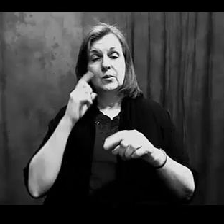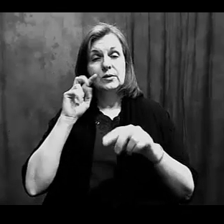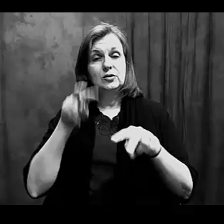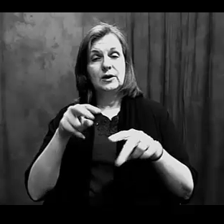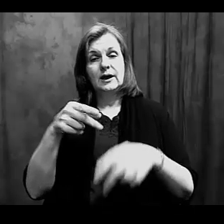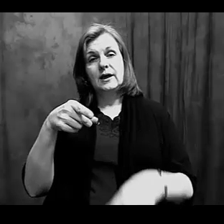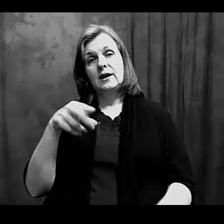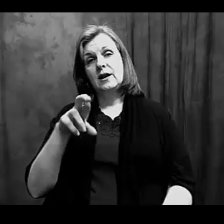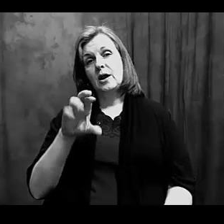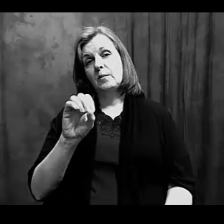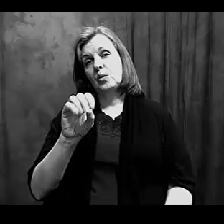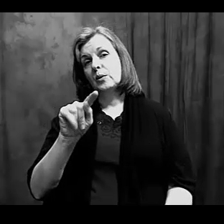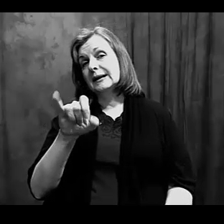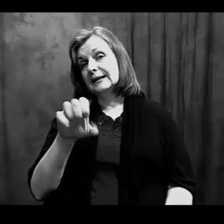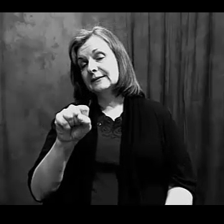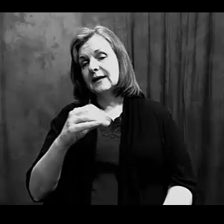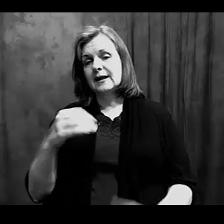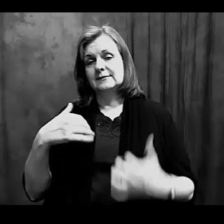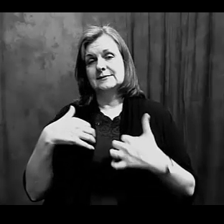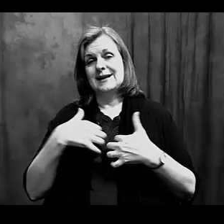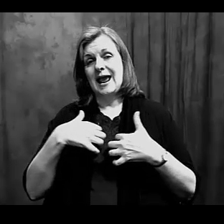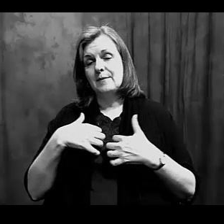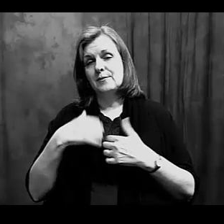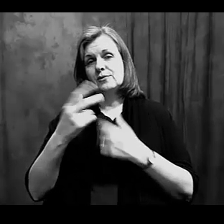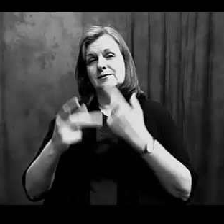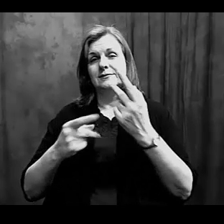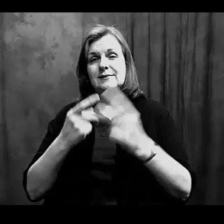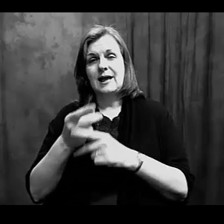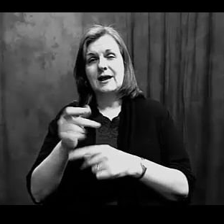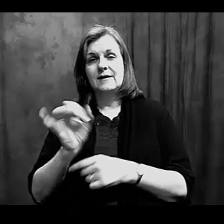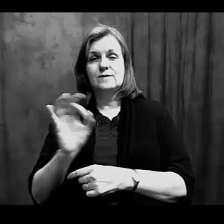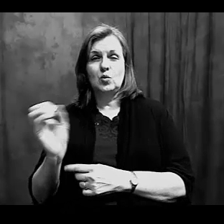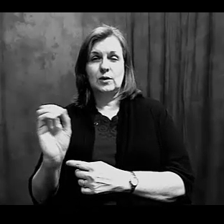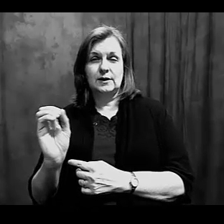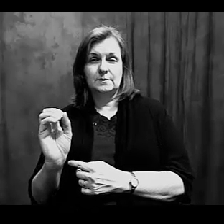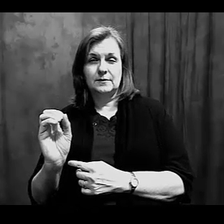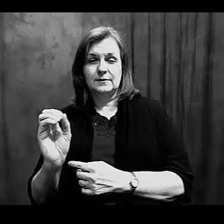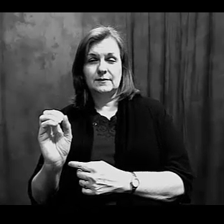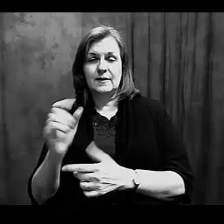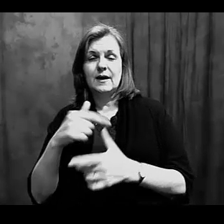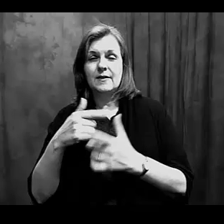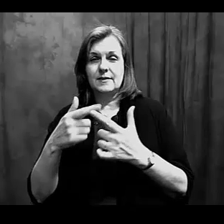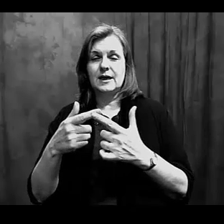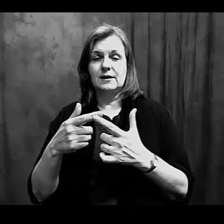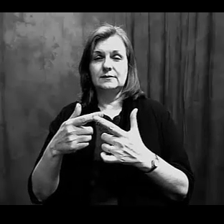and when we get into Protists and actually looking at animal kingdom sorts of things